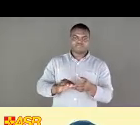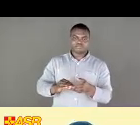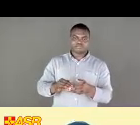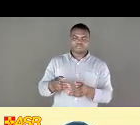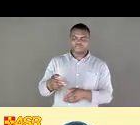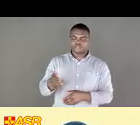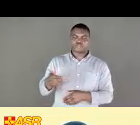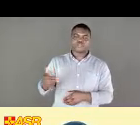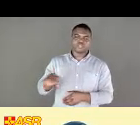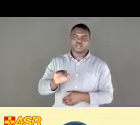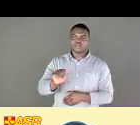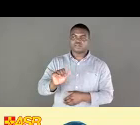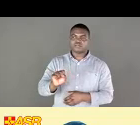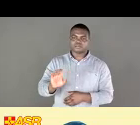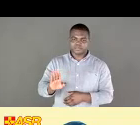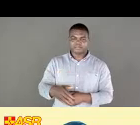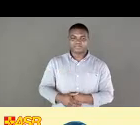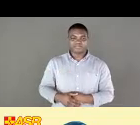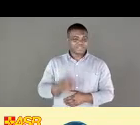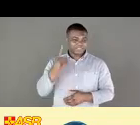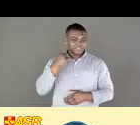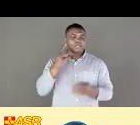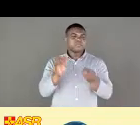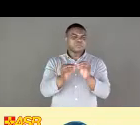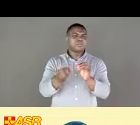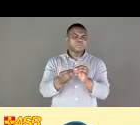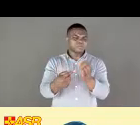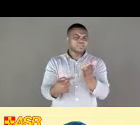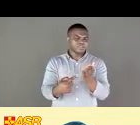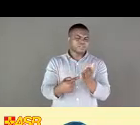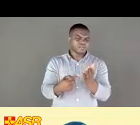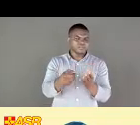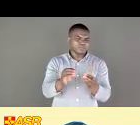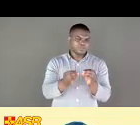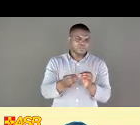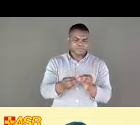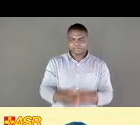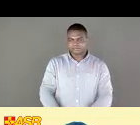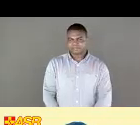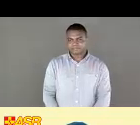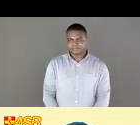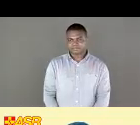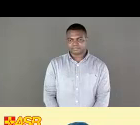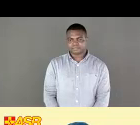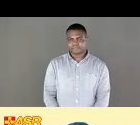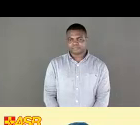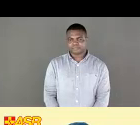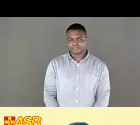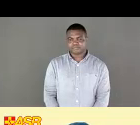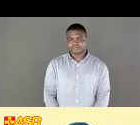and this was from the localization of the humanitarian actions. Firstly, what we often found